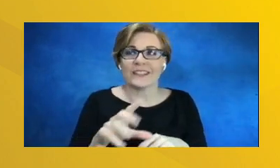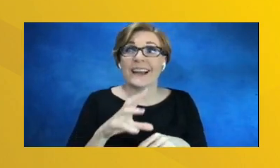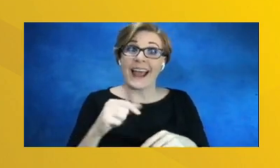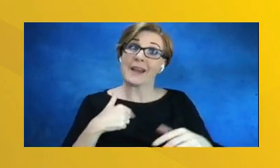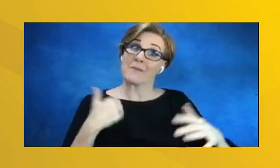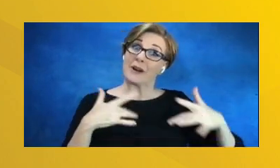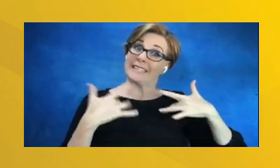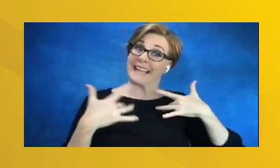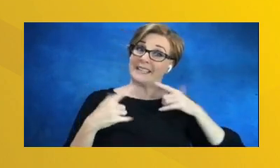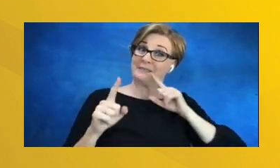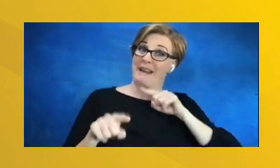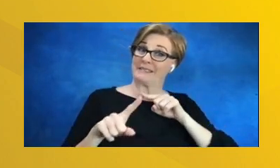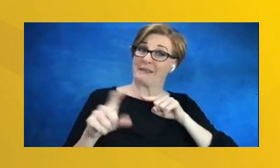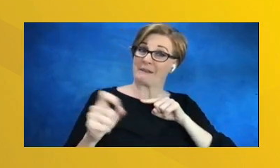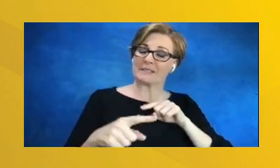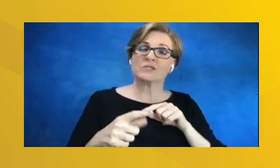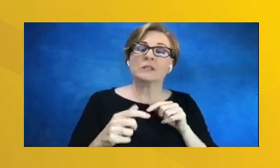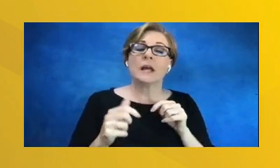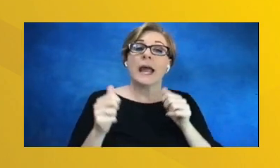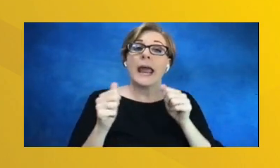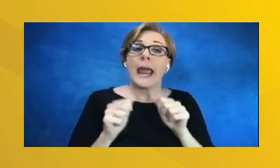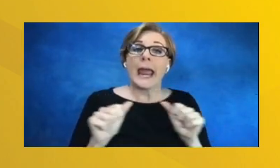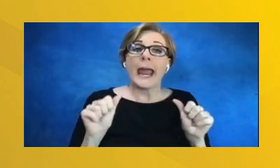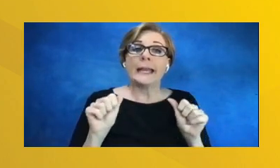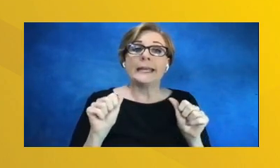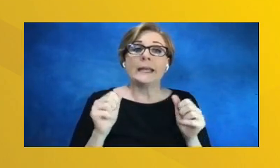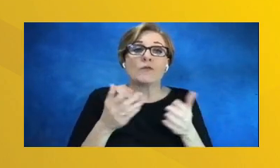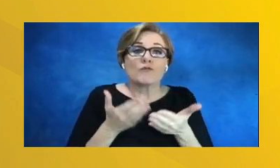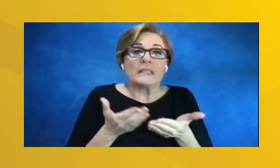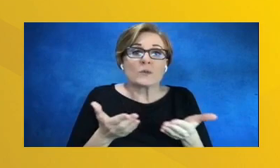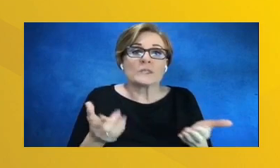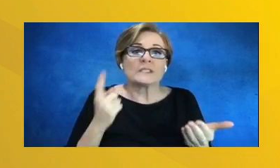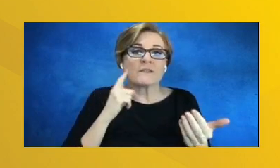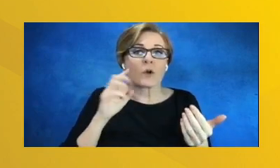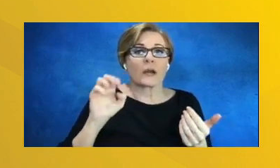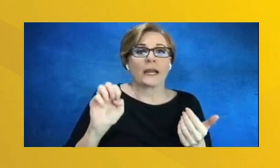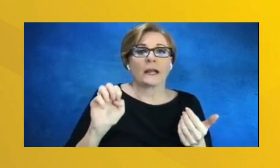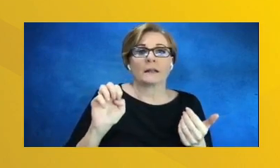Are there any resources for English language learners?